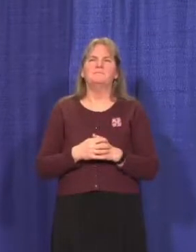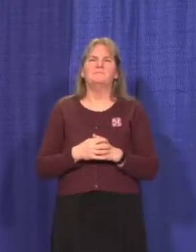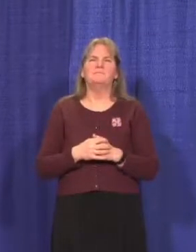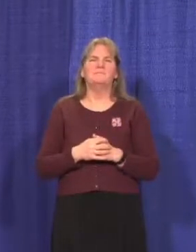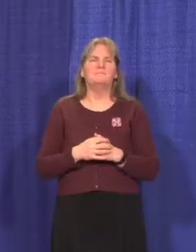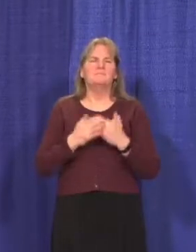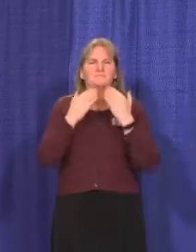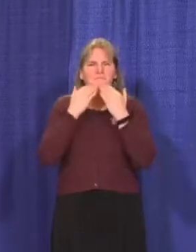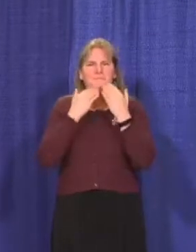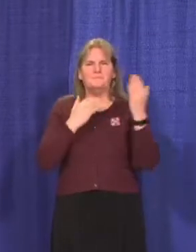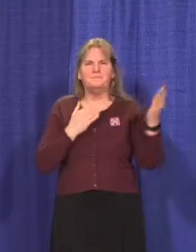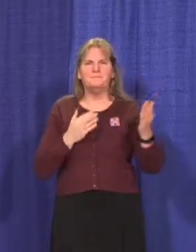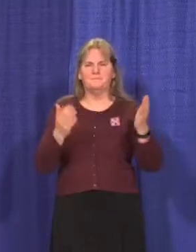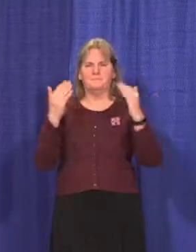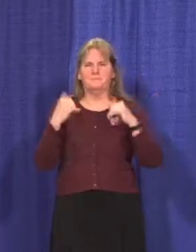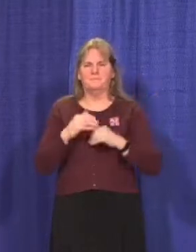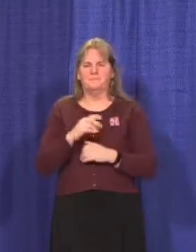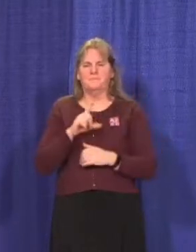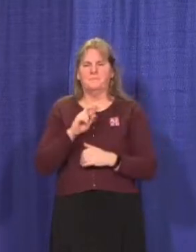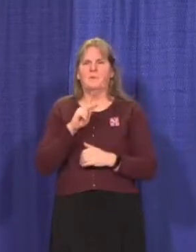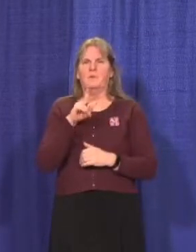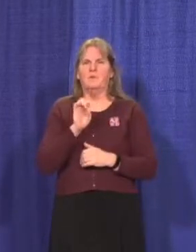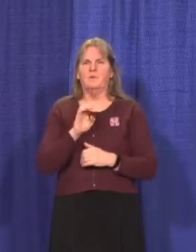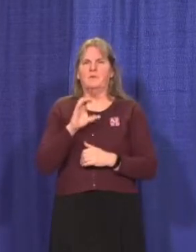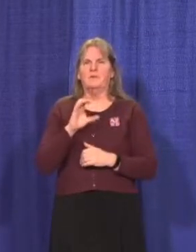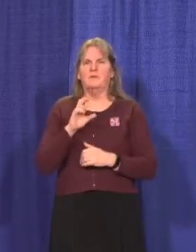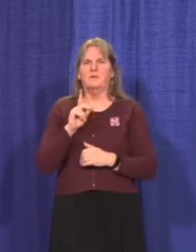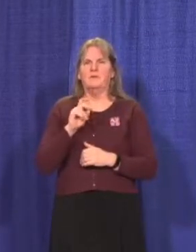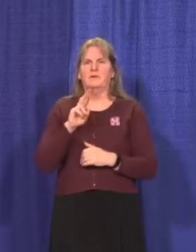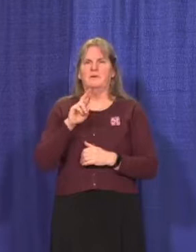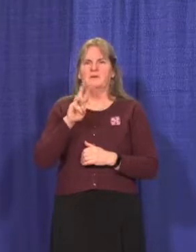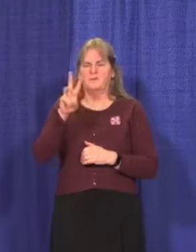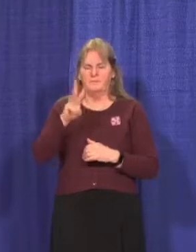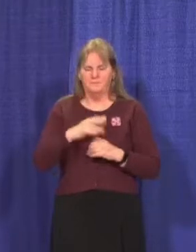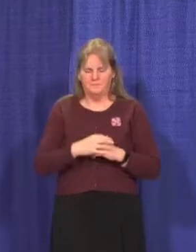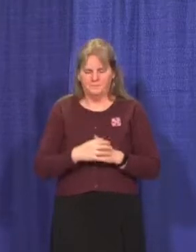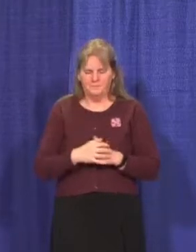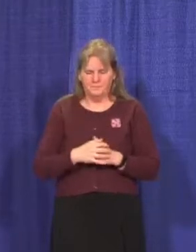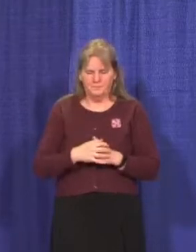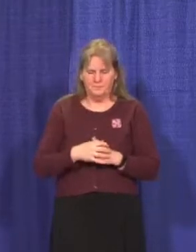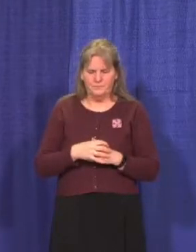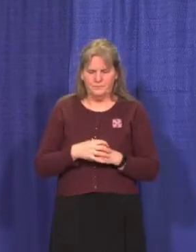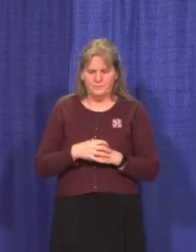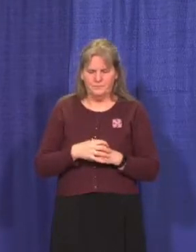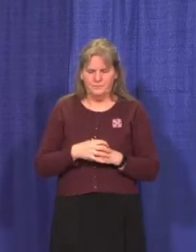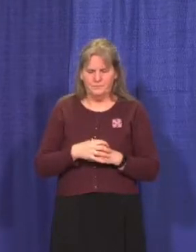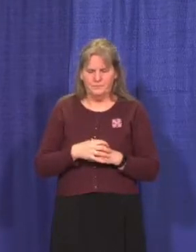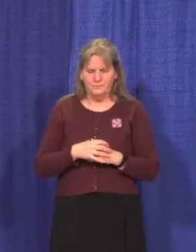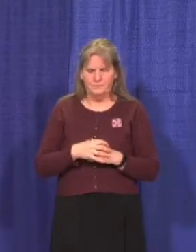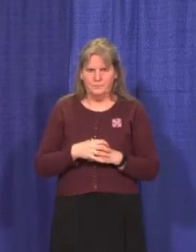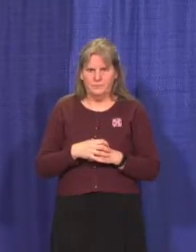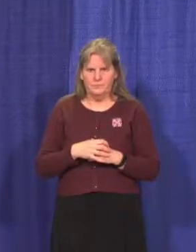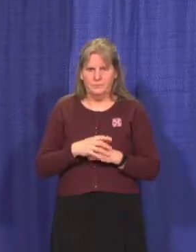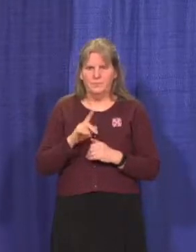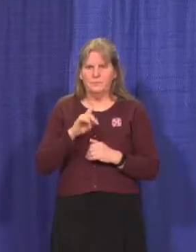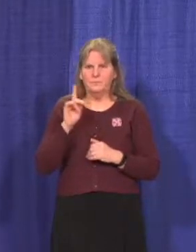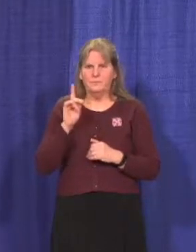Luke. Reporter: I was wondering